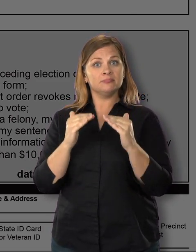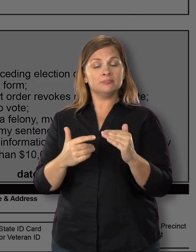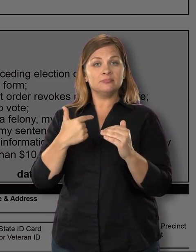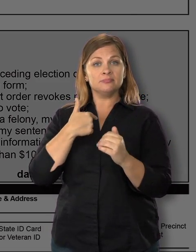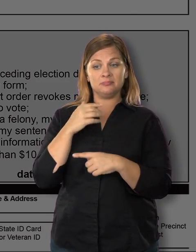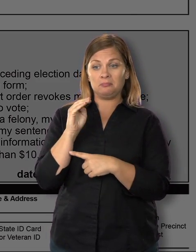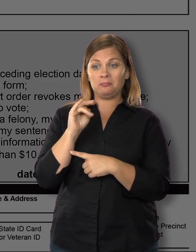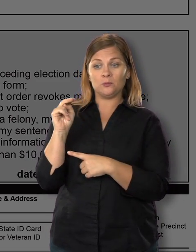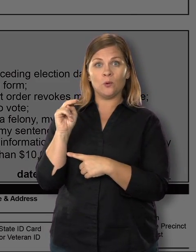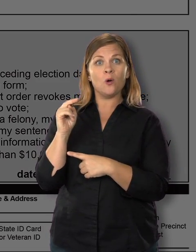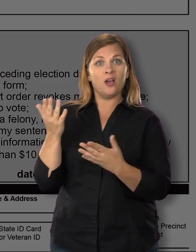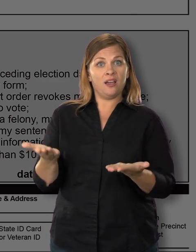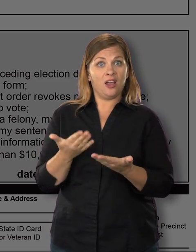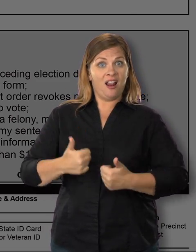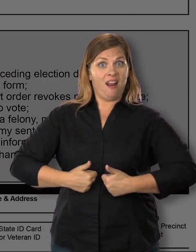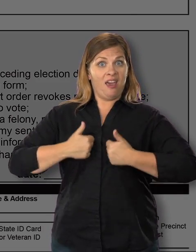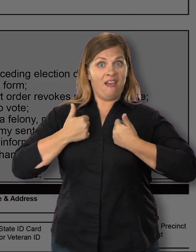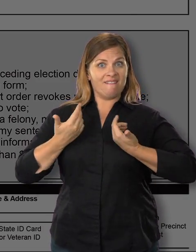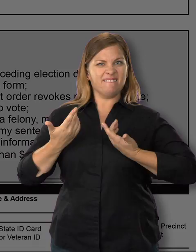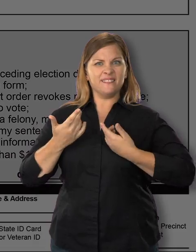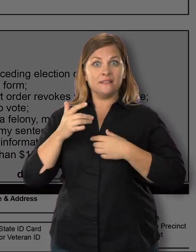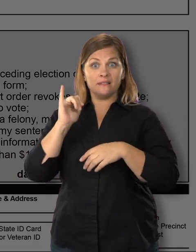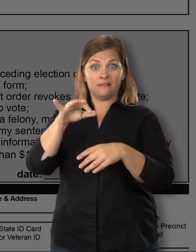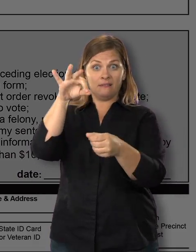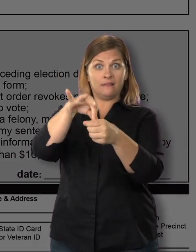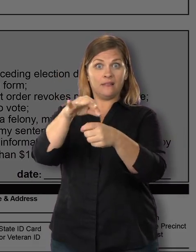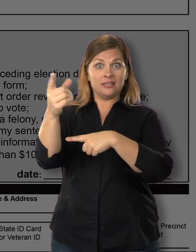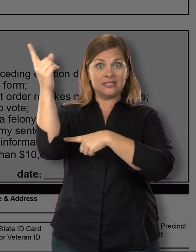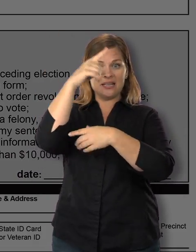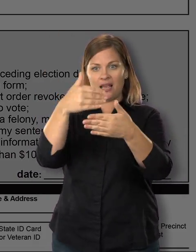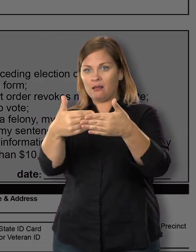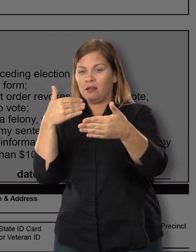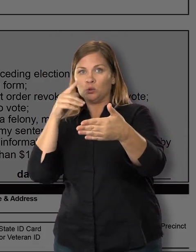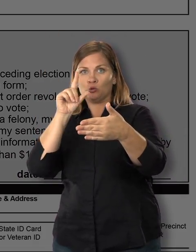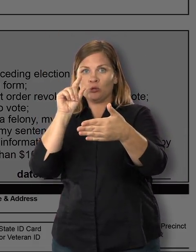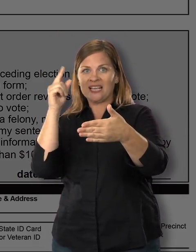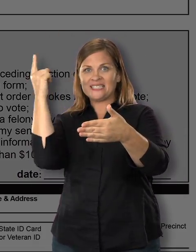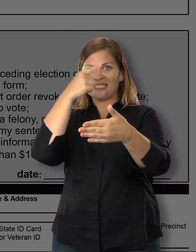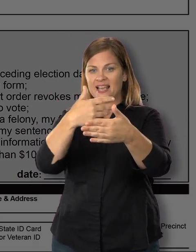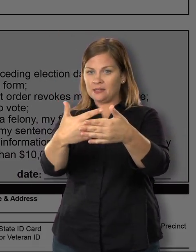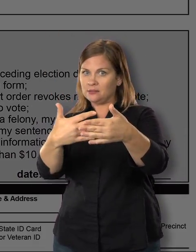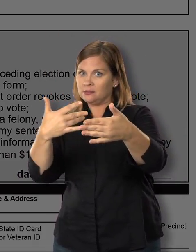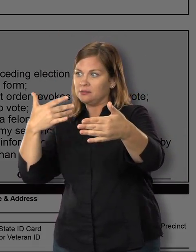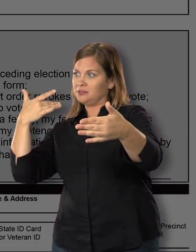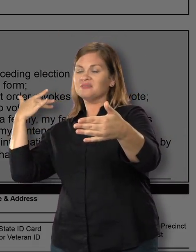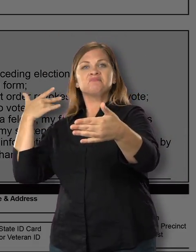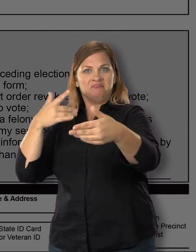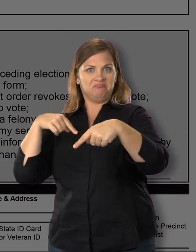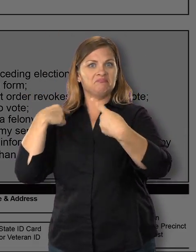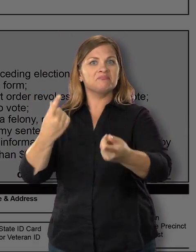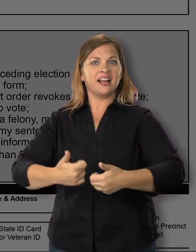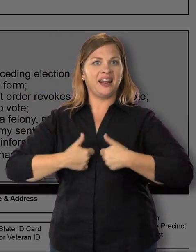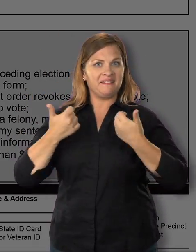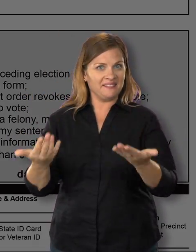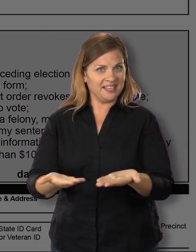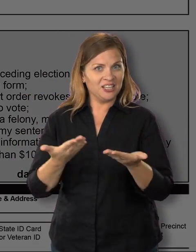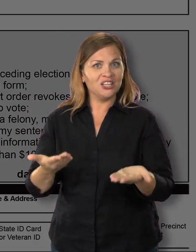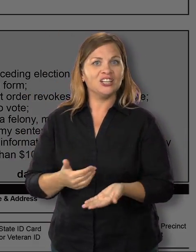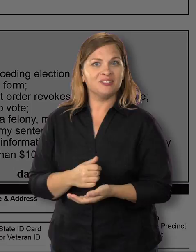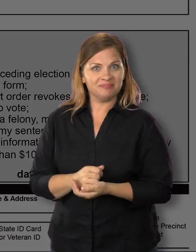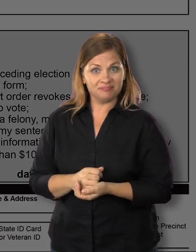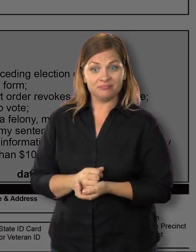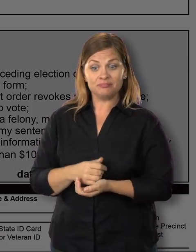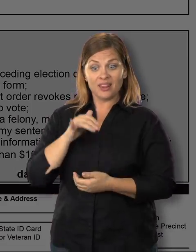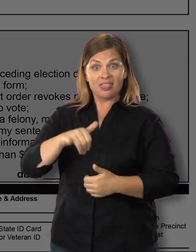will have resided in Minnesota for 20 days immediately preceding Election Day;